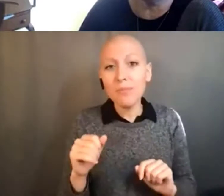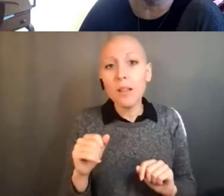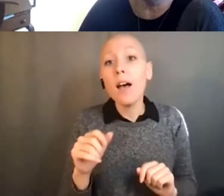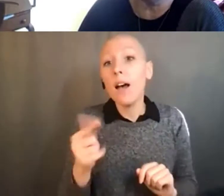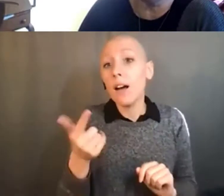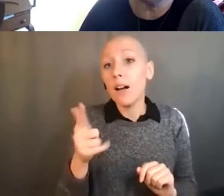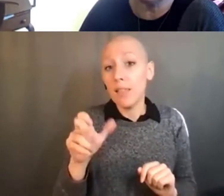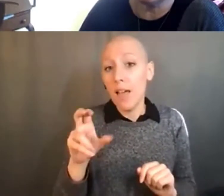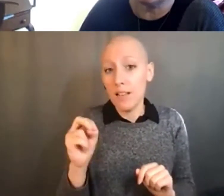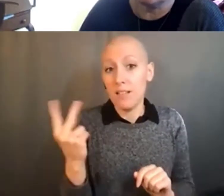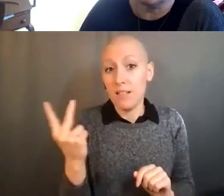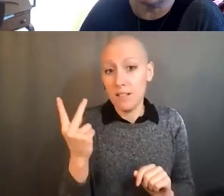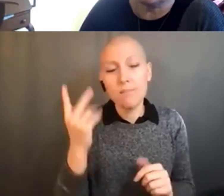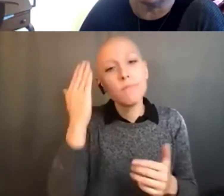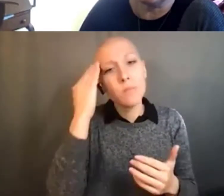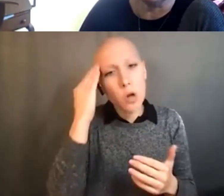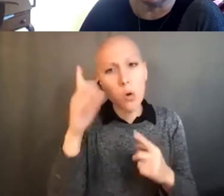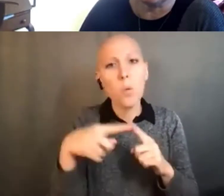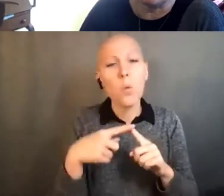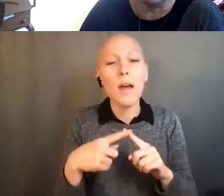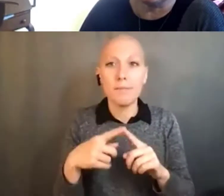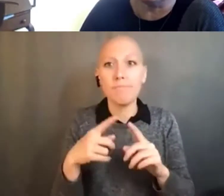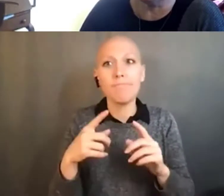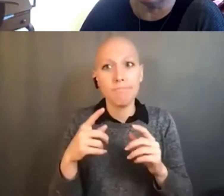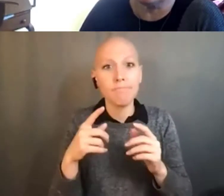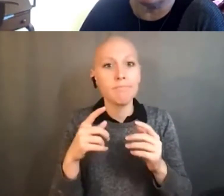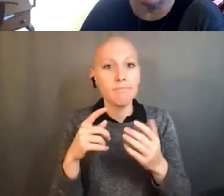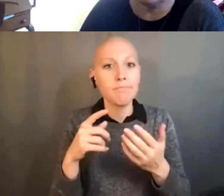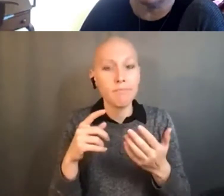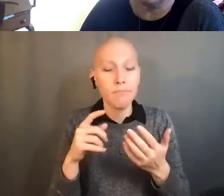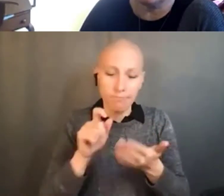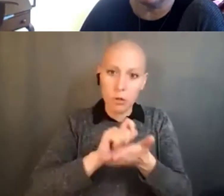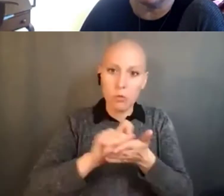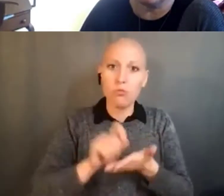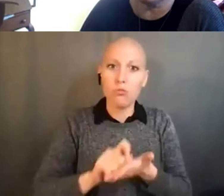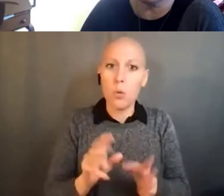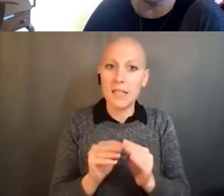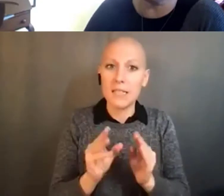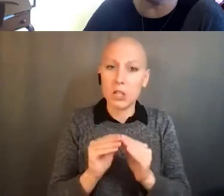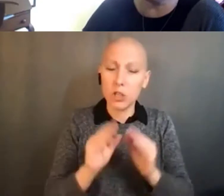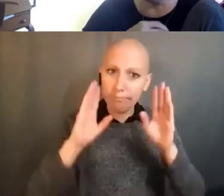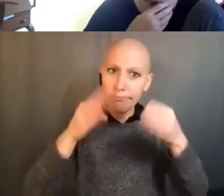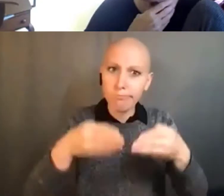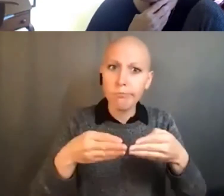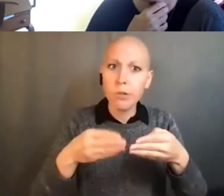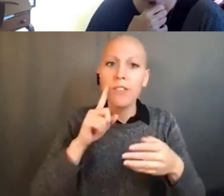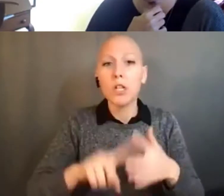when we gear this session very much for beginners, right. But I know that we have some people that may have some more advanced questions and so Glen